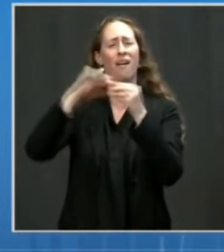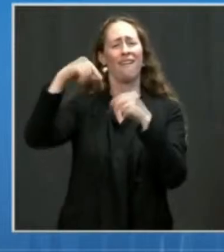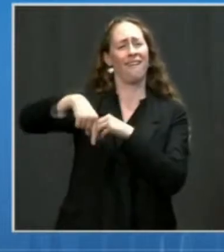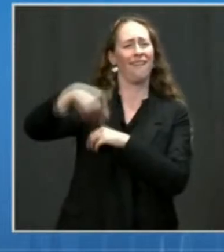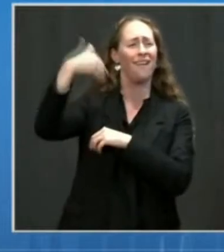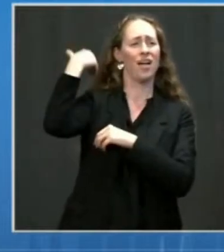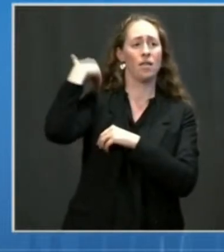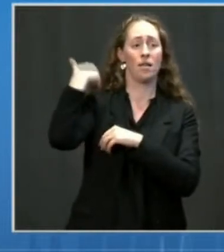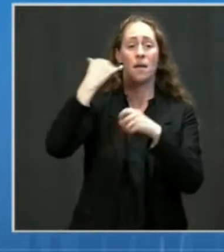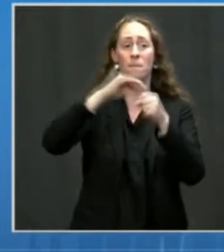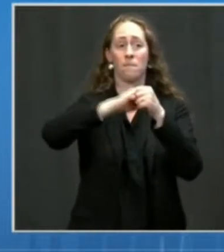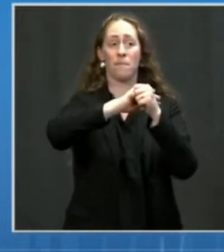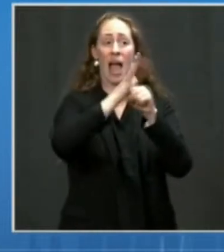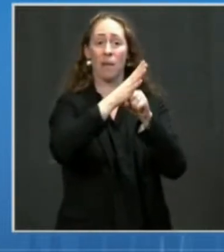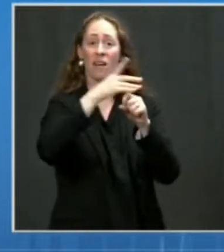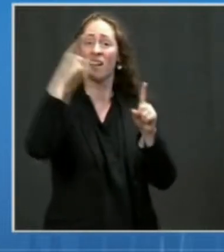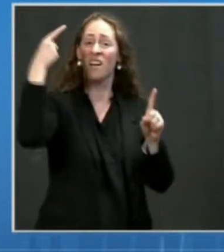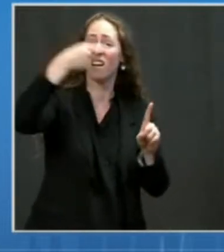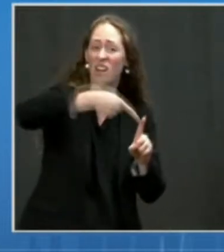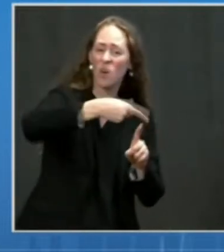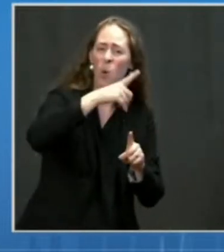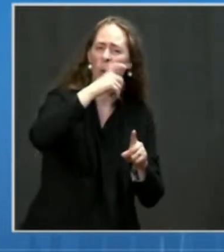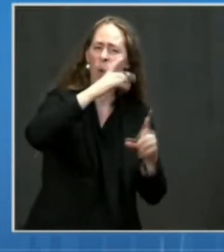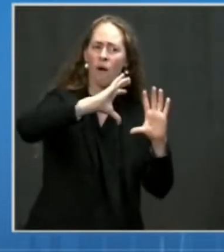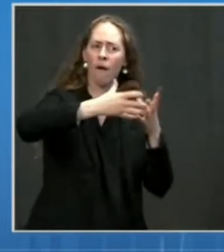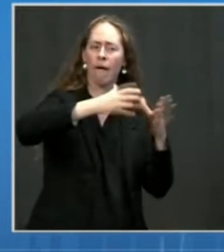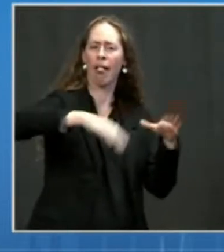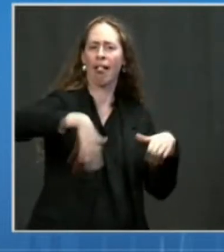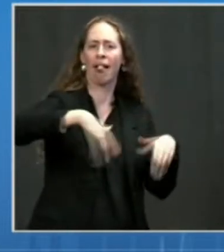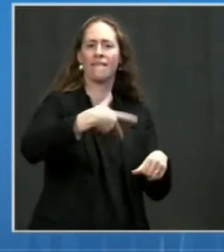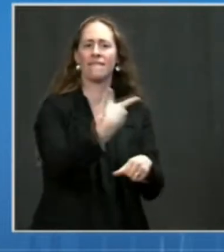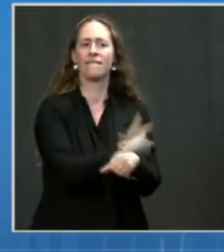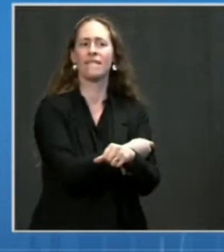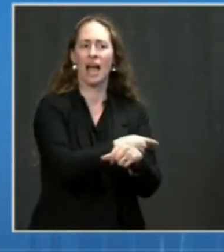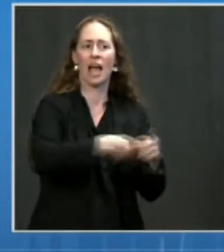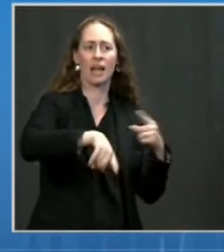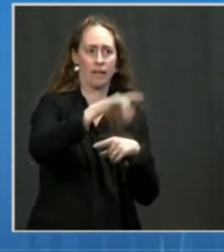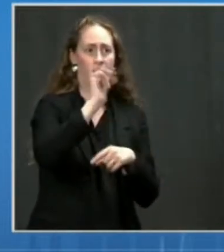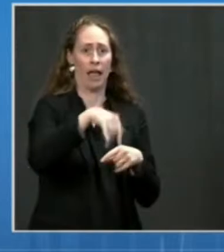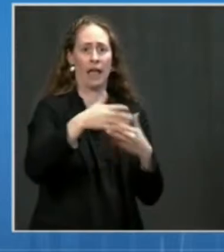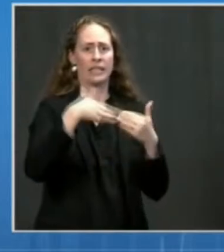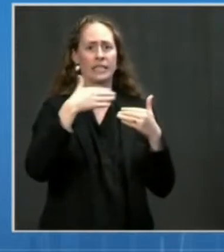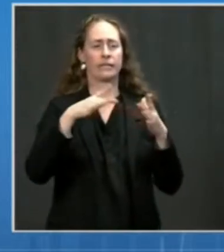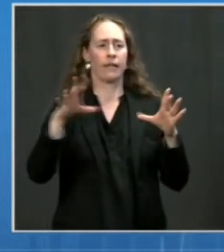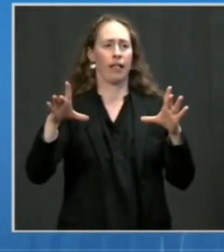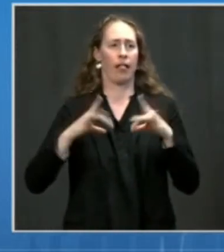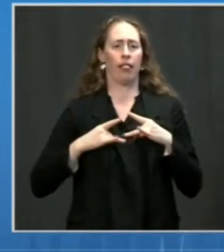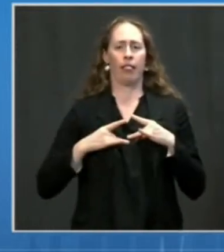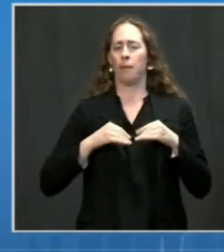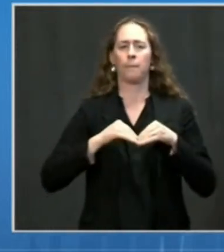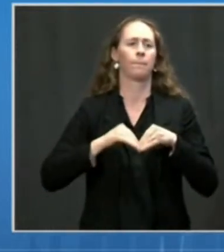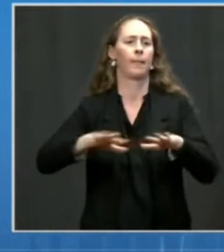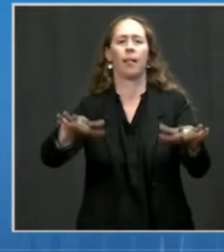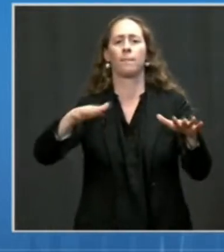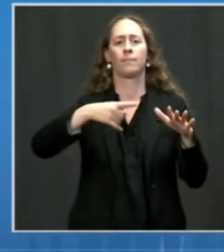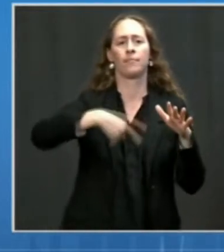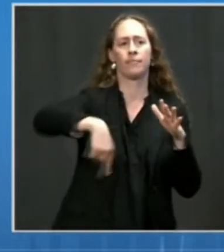INDIVIDUALS AND COMMUNITIES ACROSS THE COUNTRY. AS I HAVE SAID BEFORE THIS, THIS REMAINS A PANDEMIC OF THE